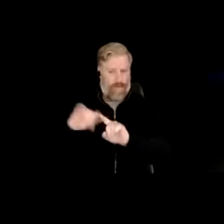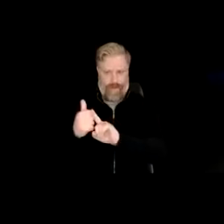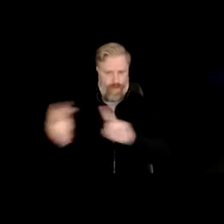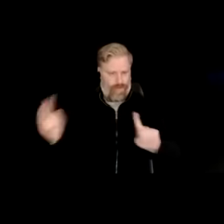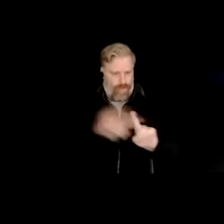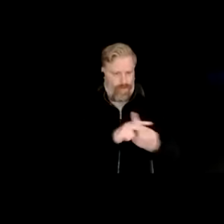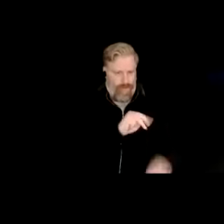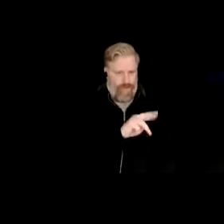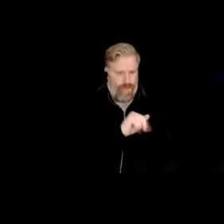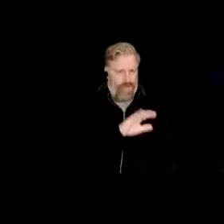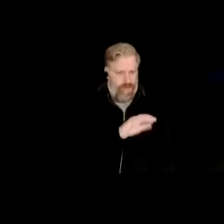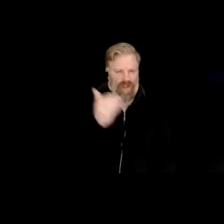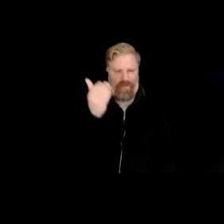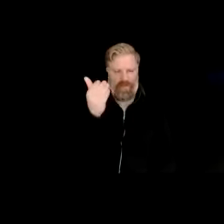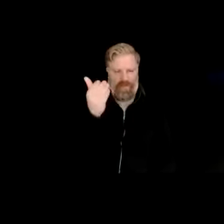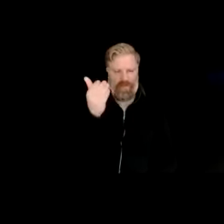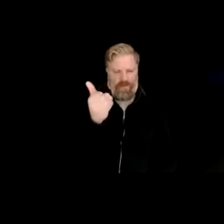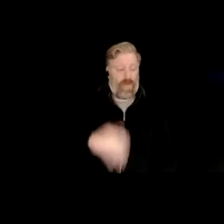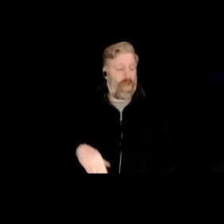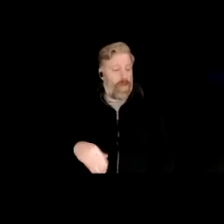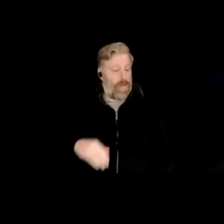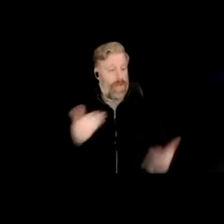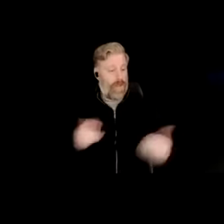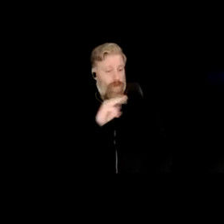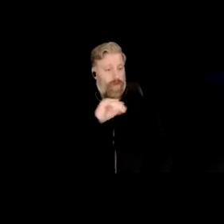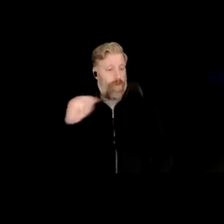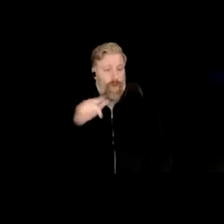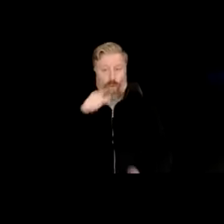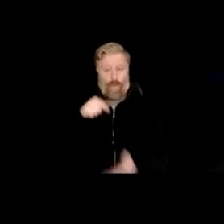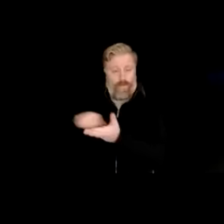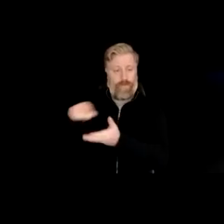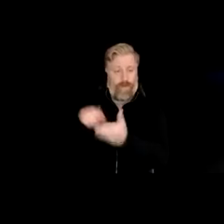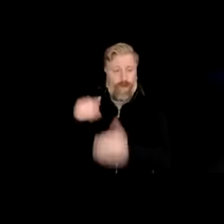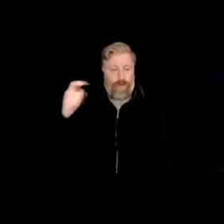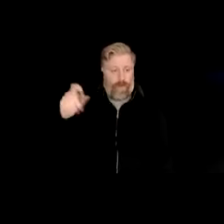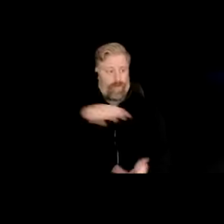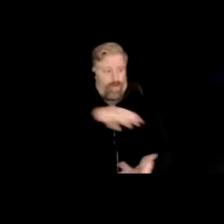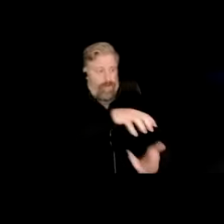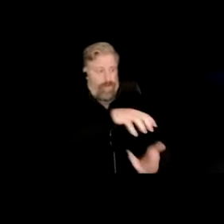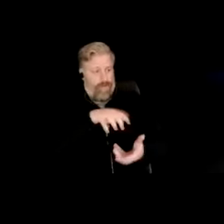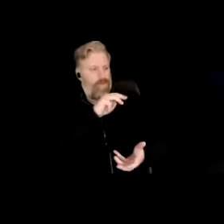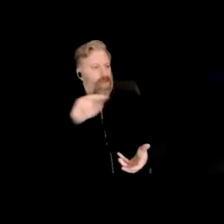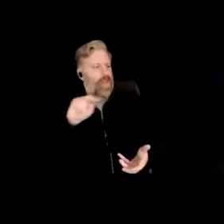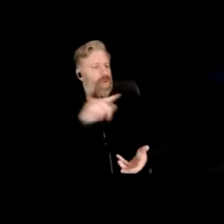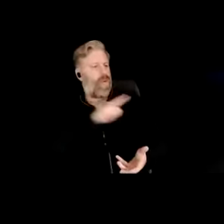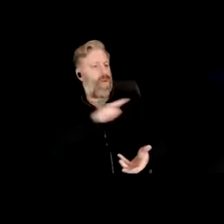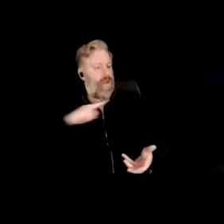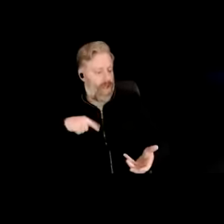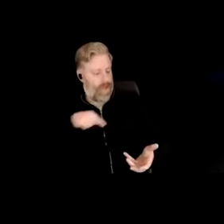So thanks to the taxpayers in Minnesota who generate funding, the Minnesota Legislature decides how funds for the arts